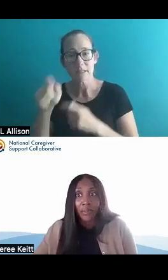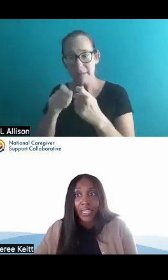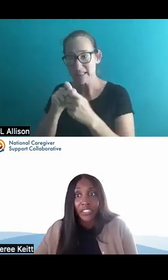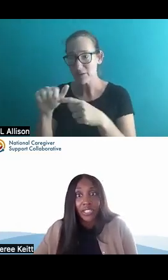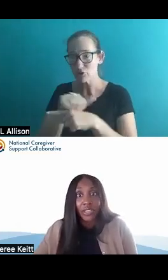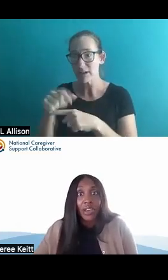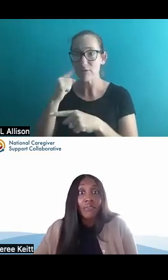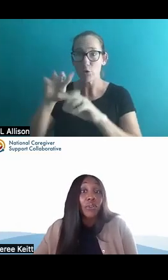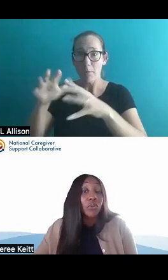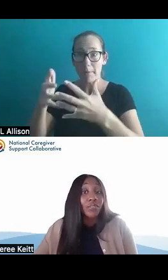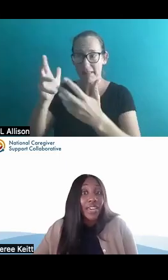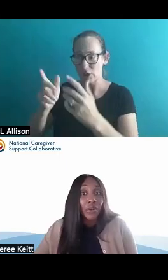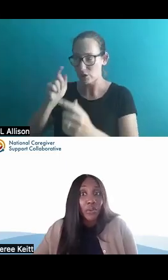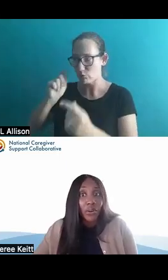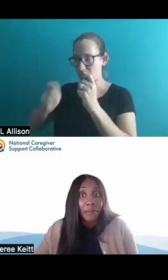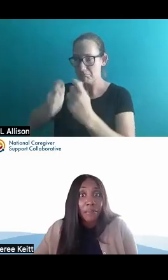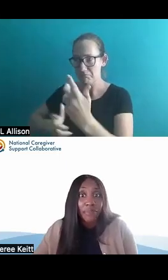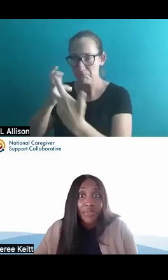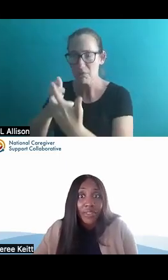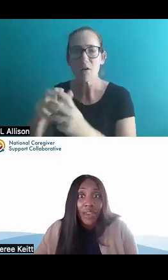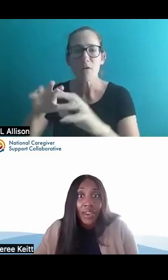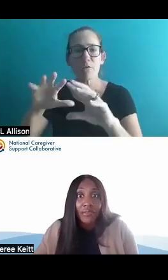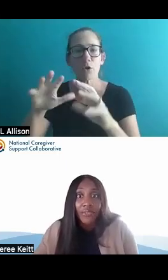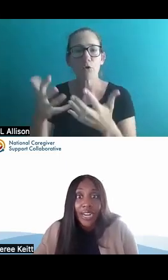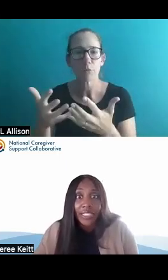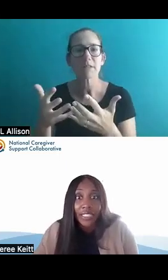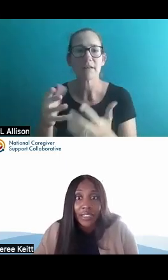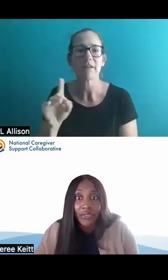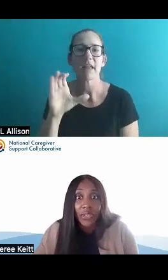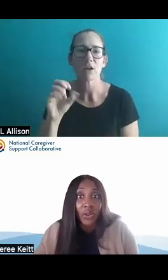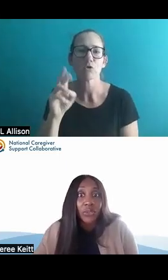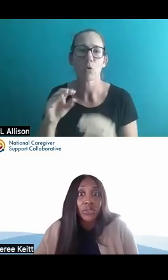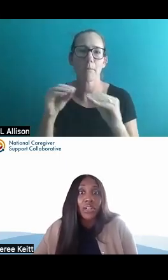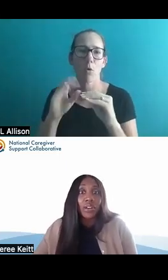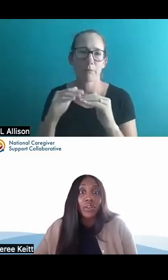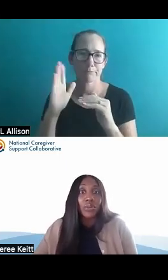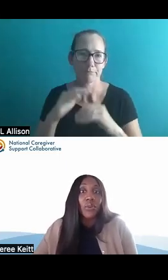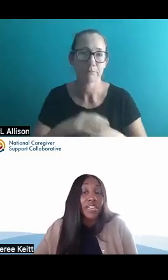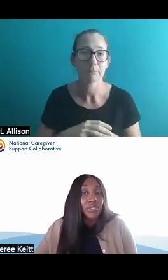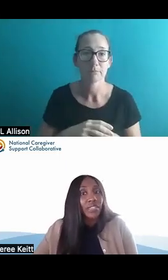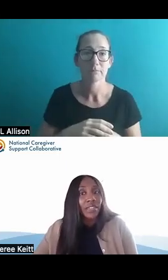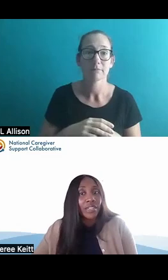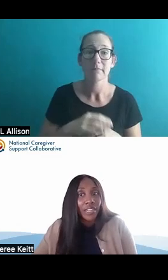population for groups of eight or more. And finally, for those who are interested